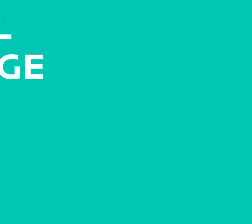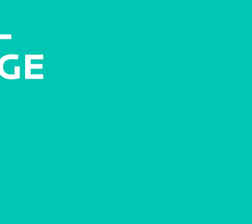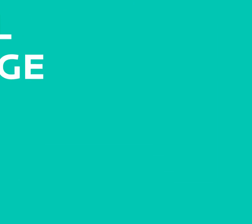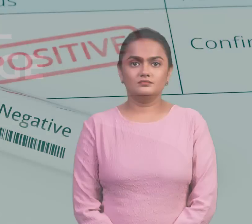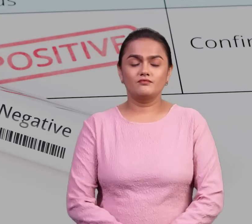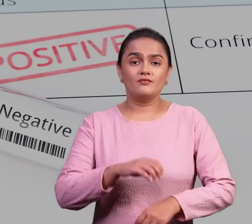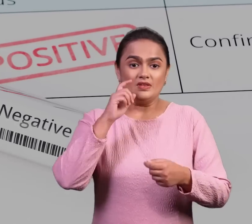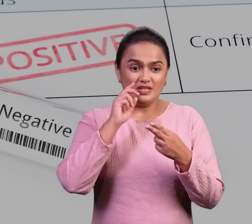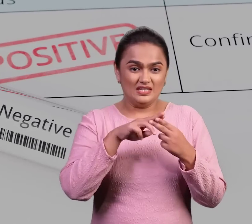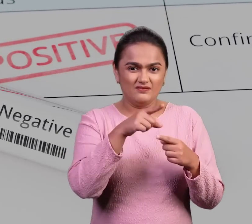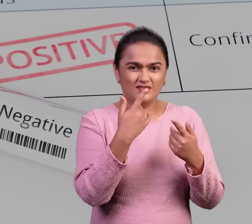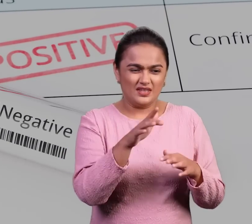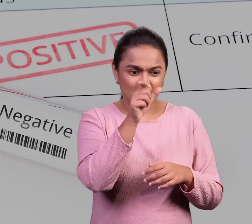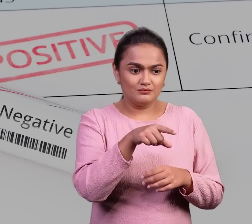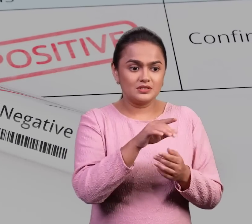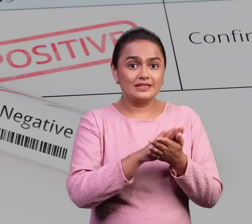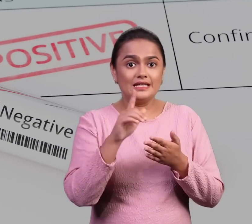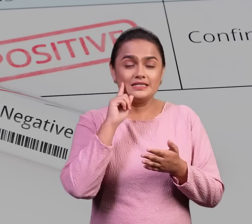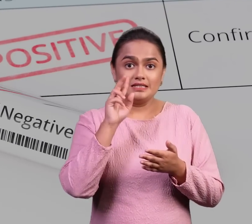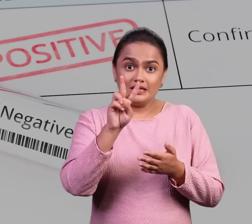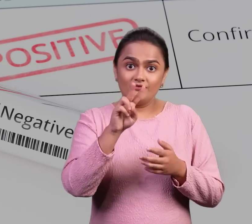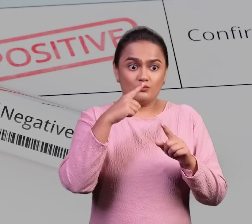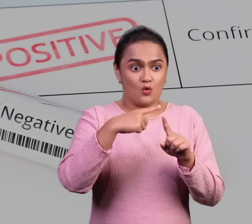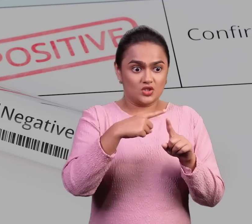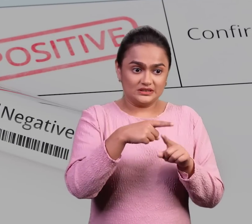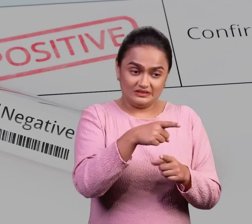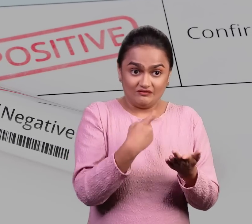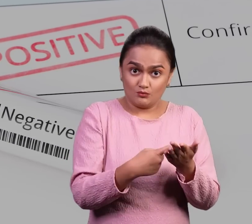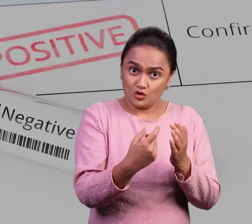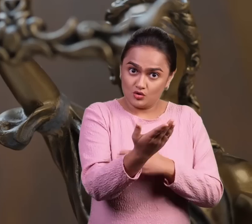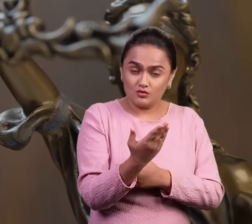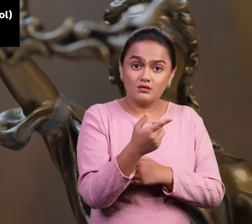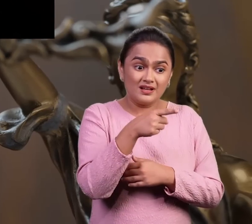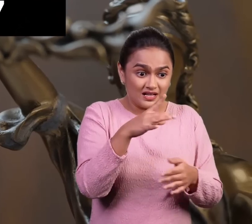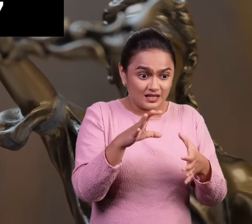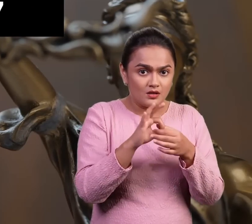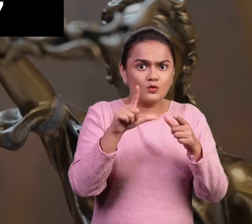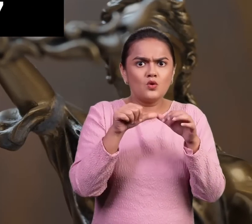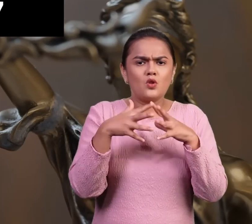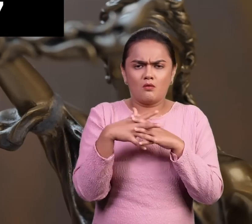A law has been established for people who test HIV-positive.